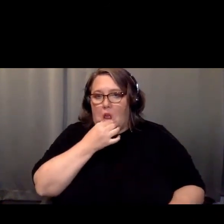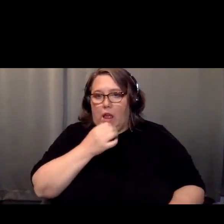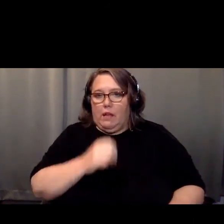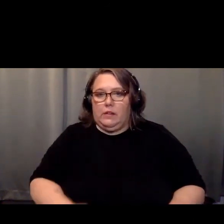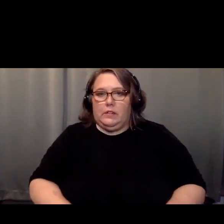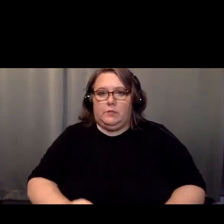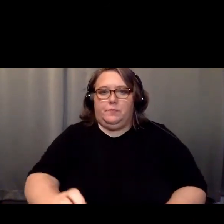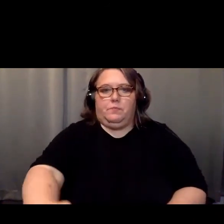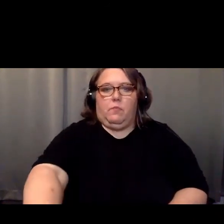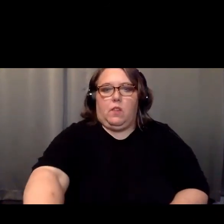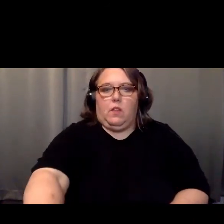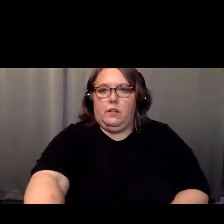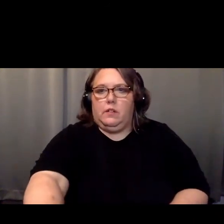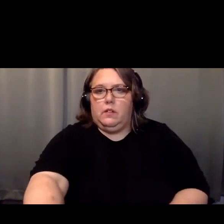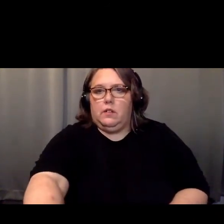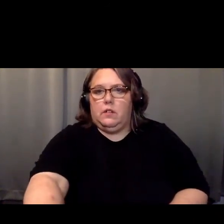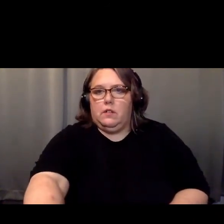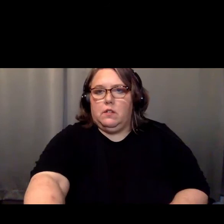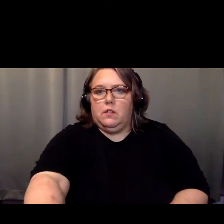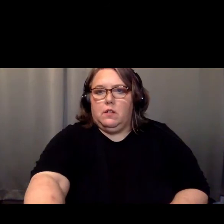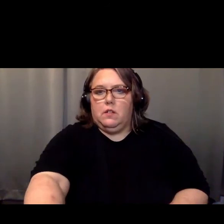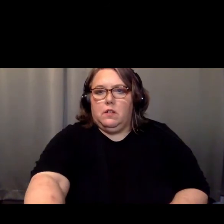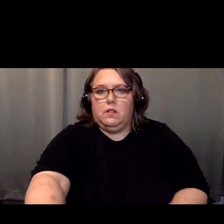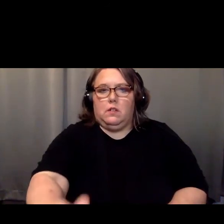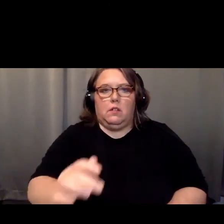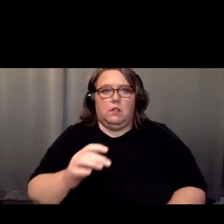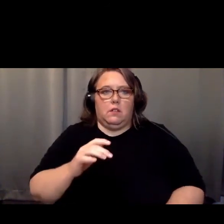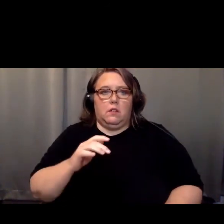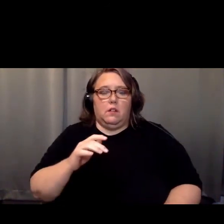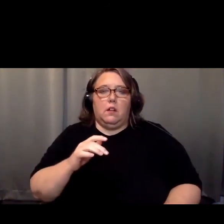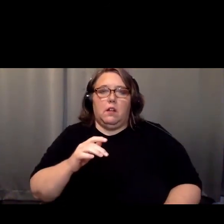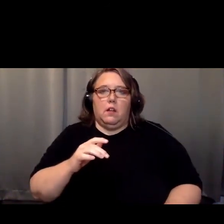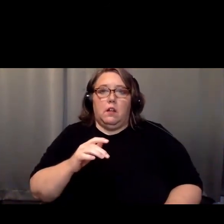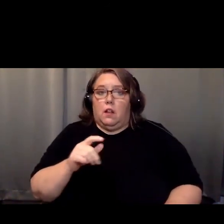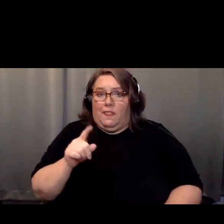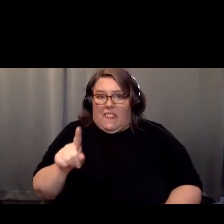Yes, I mean, they can start a process as early as 14 years of age.